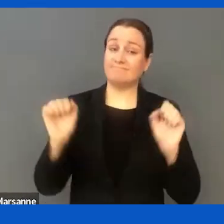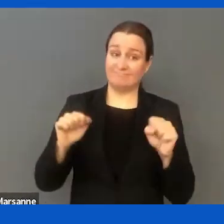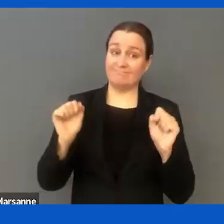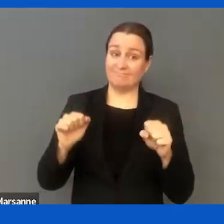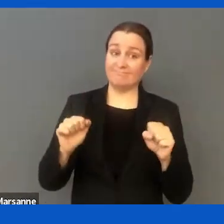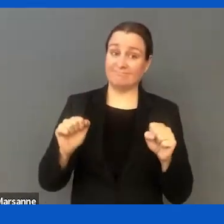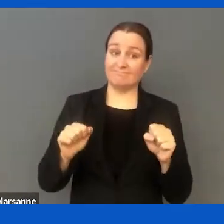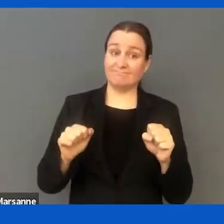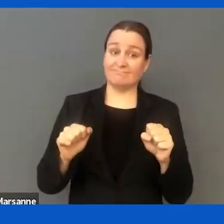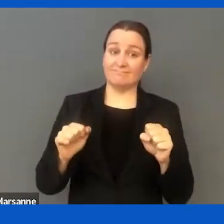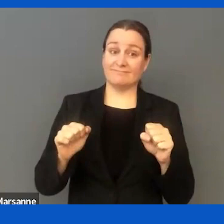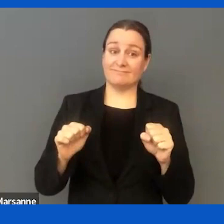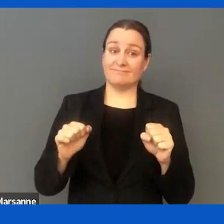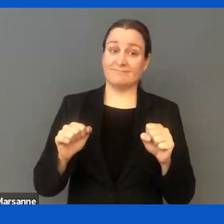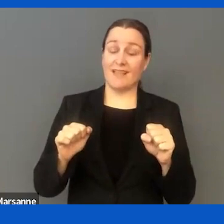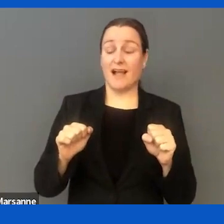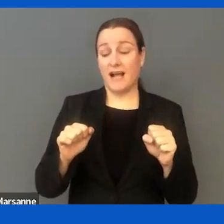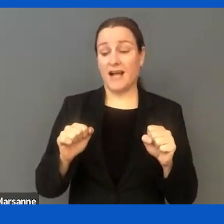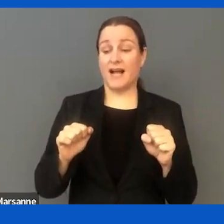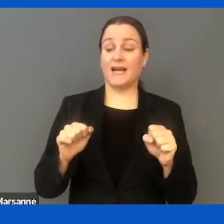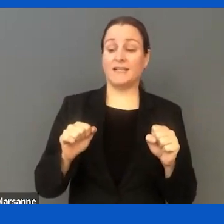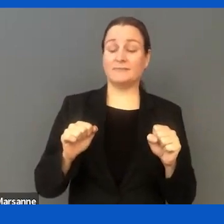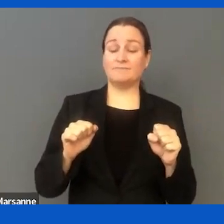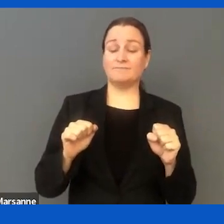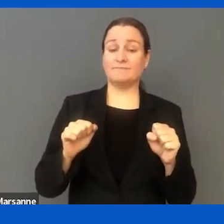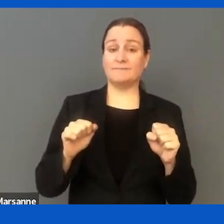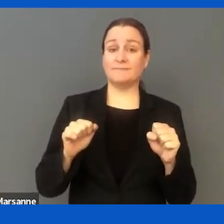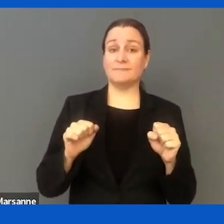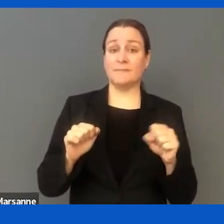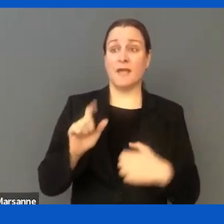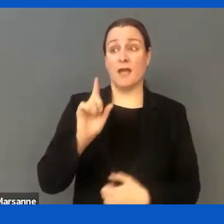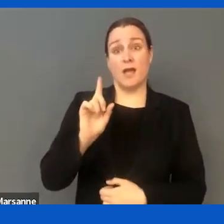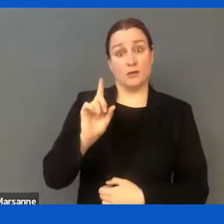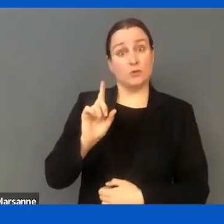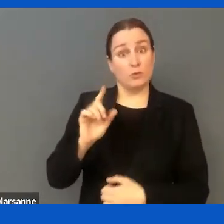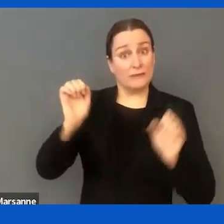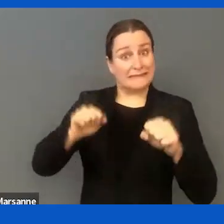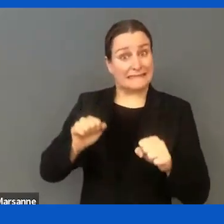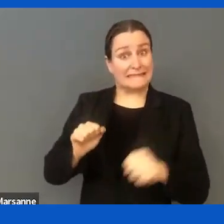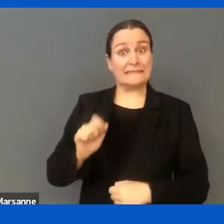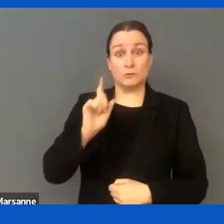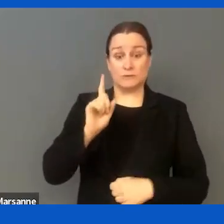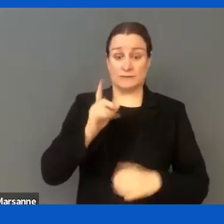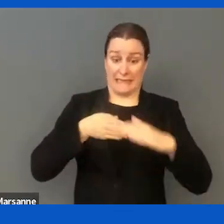experts, in fact, one in particular is being sued by one of the companies at the moment. I think the